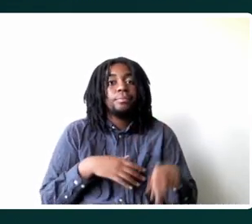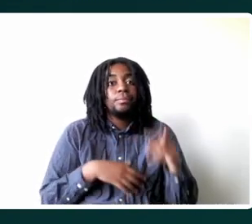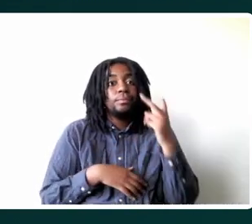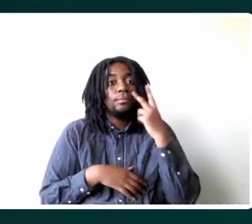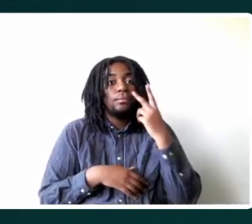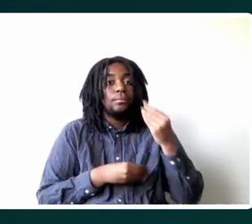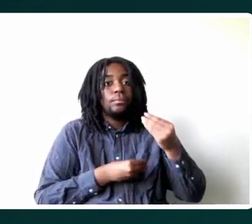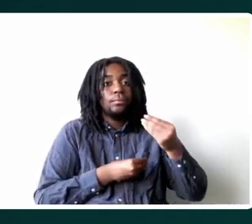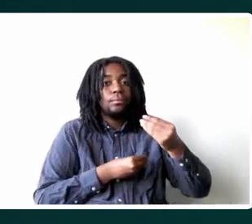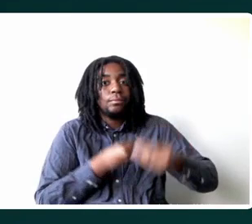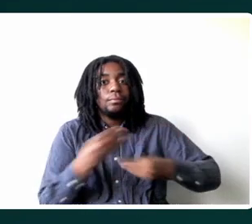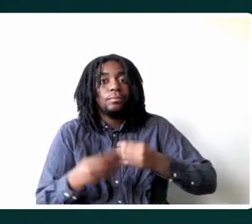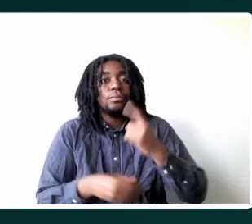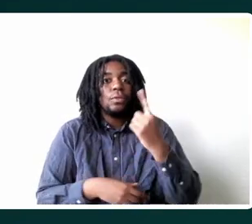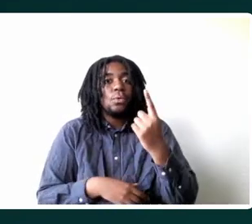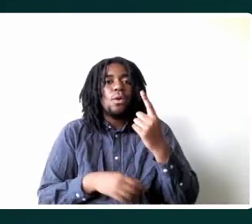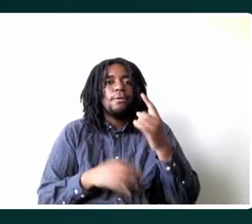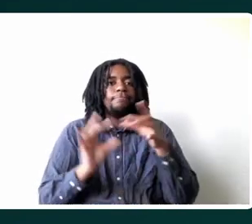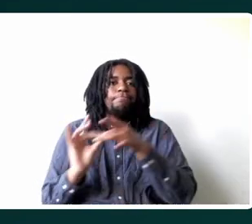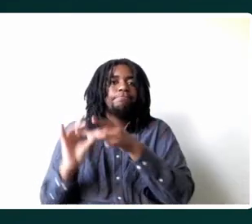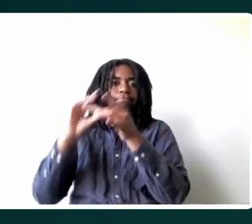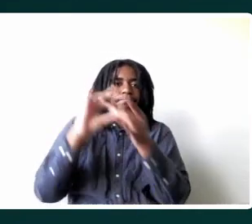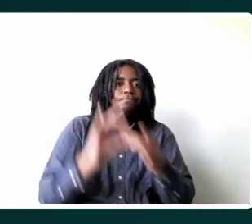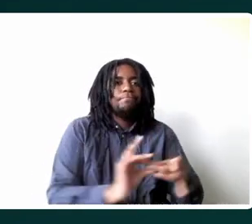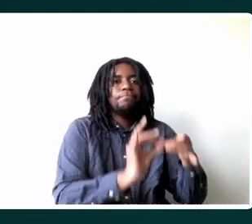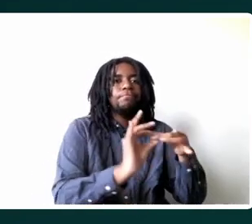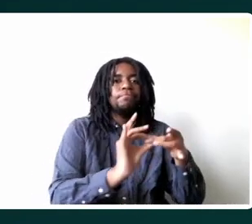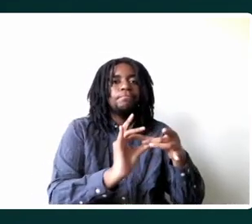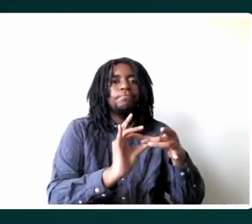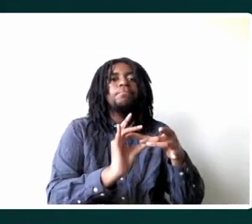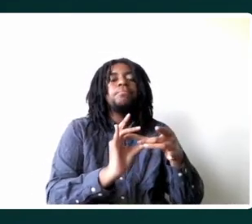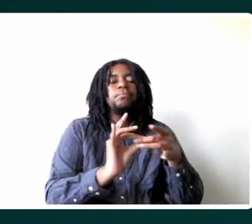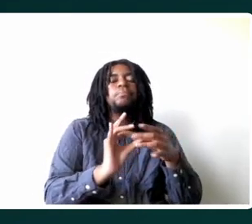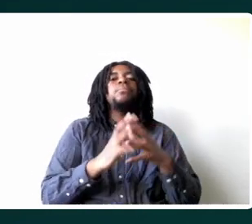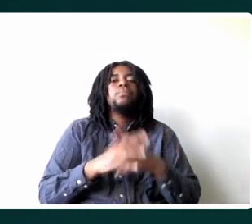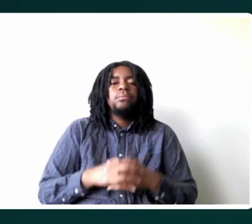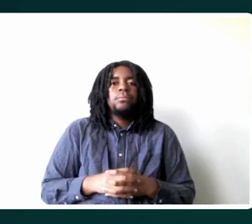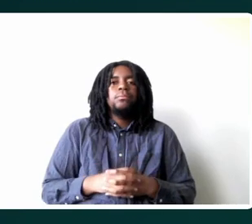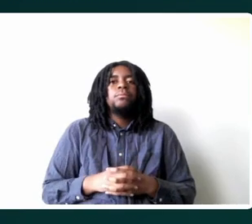sort of one thread in that lineage. I mentioned already we've talked about